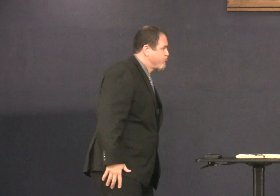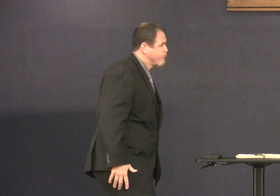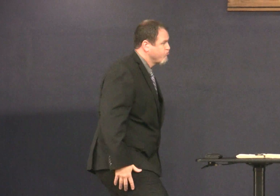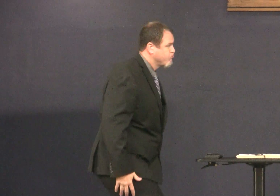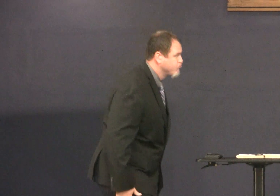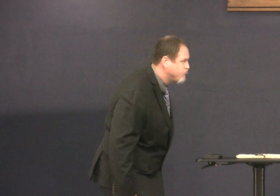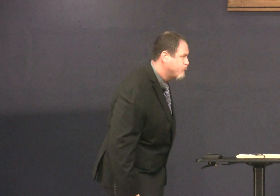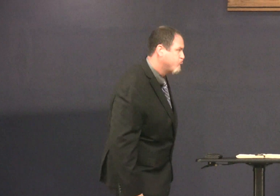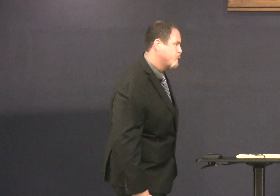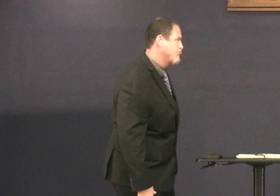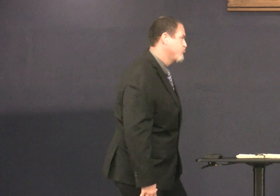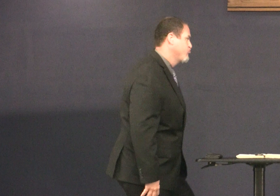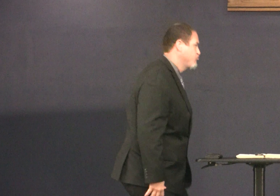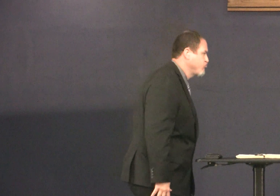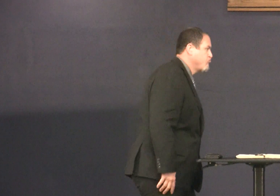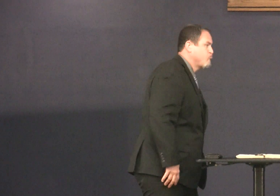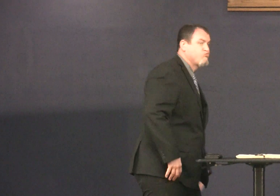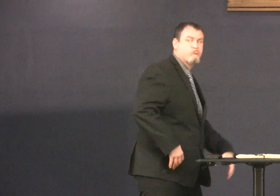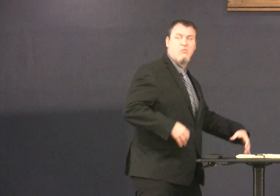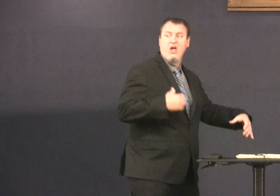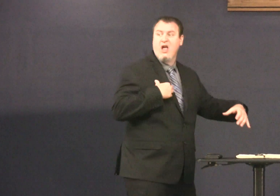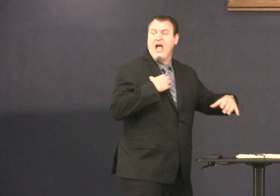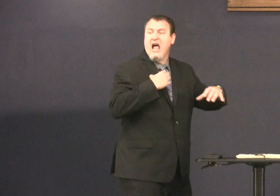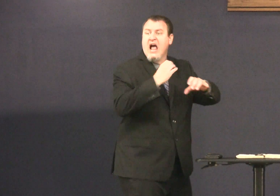and he was just a little man David